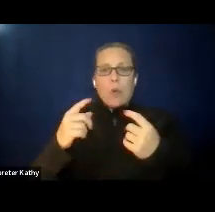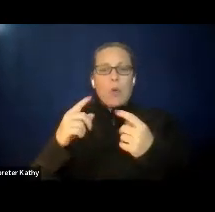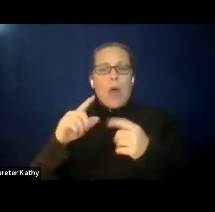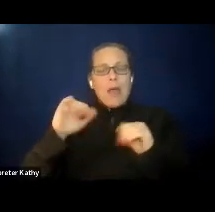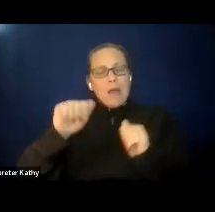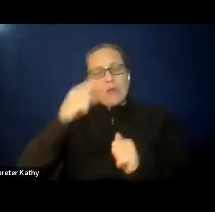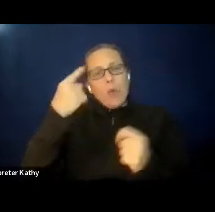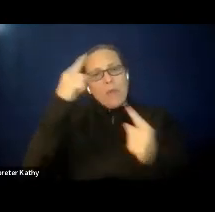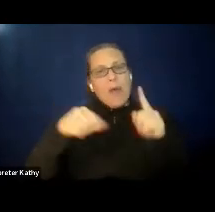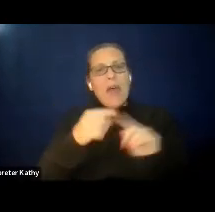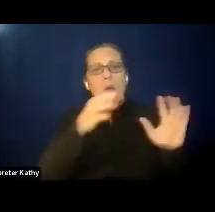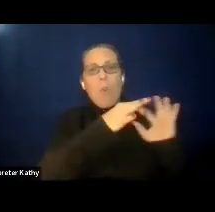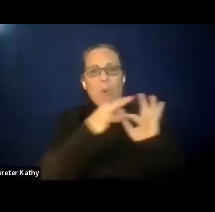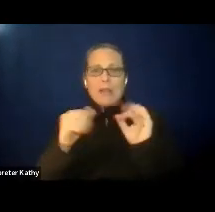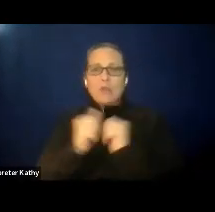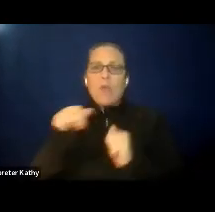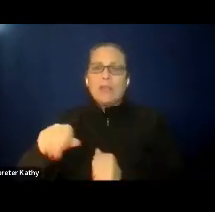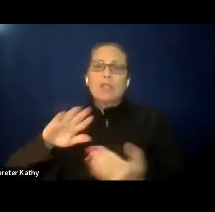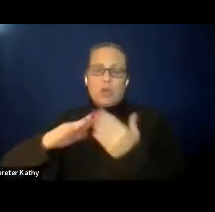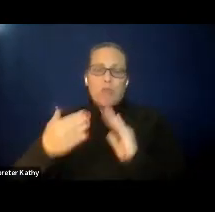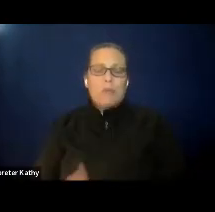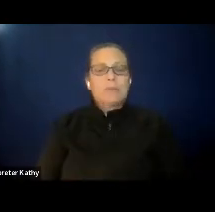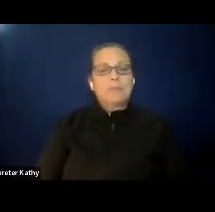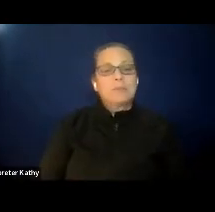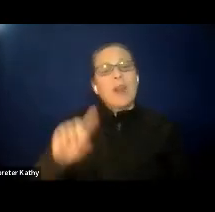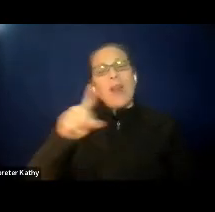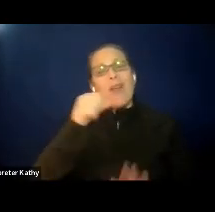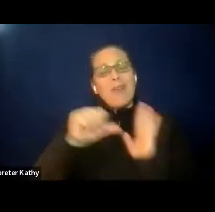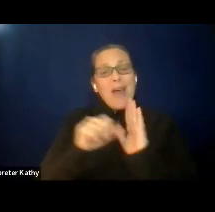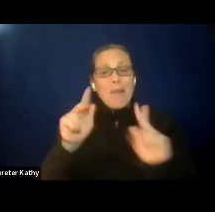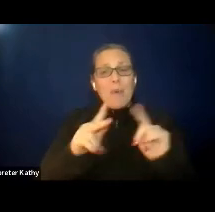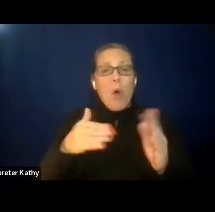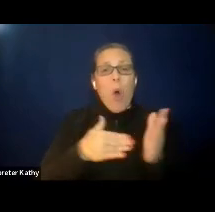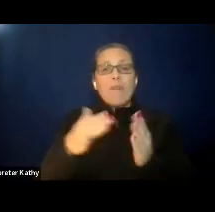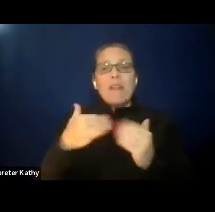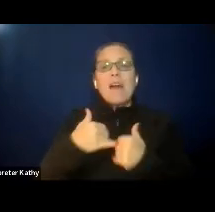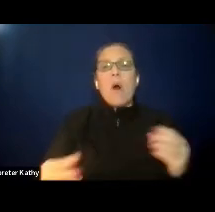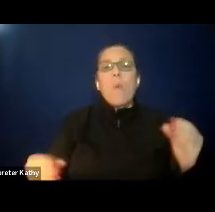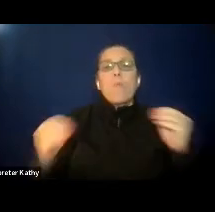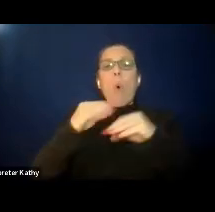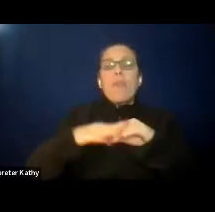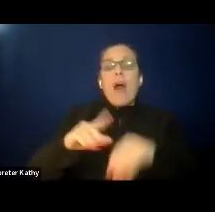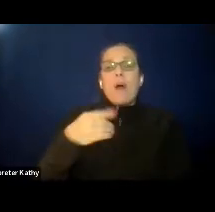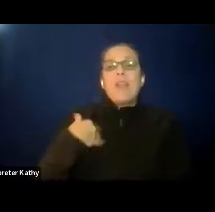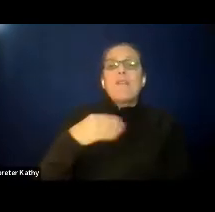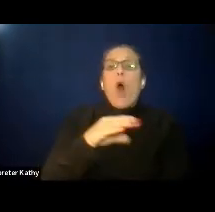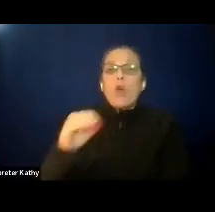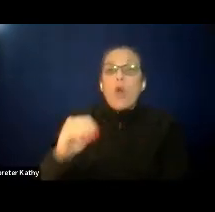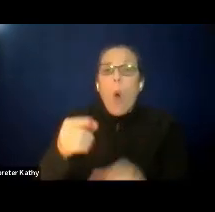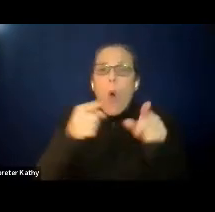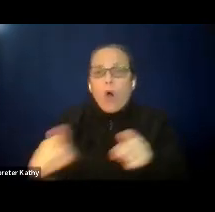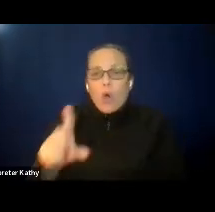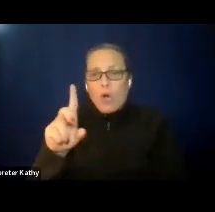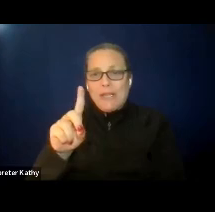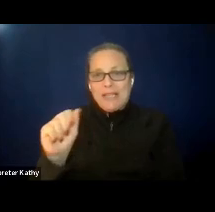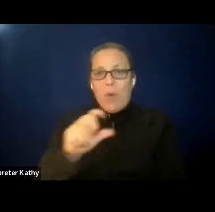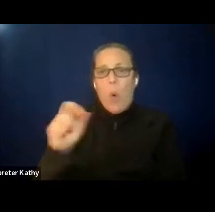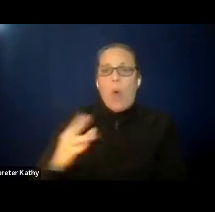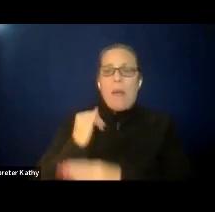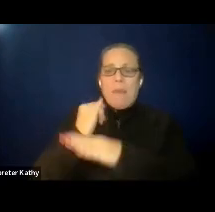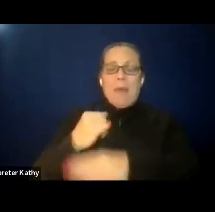also something to consider when it comes to the diversity of the community. And then another note here is that